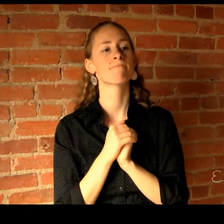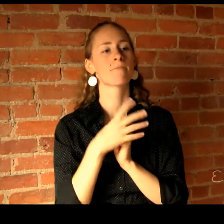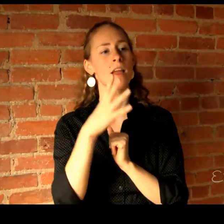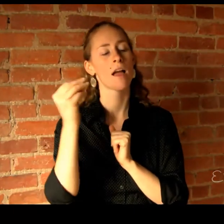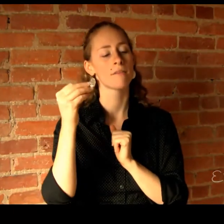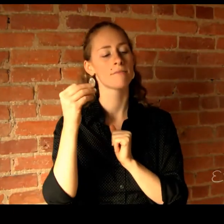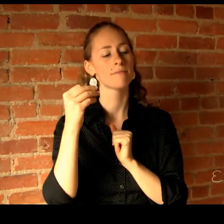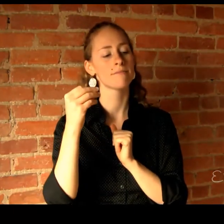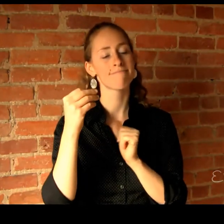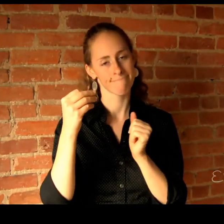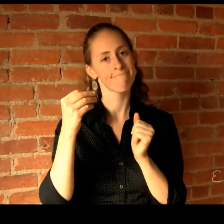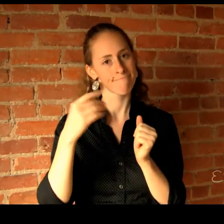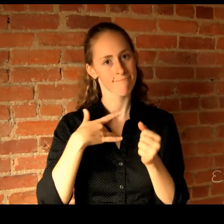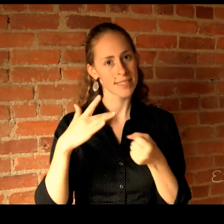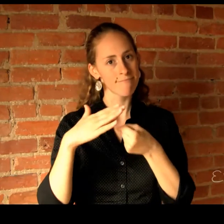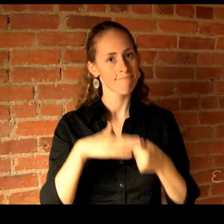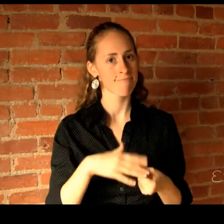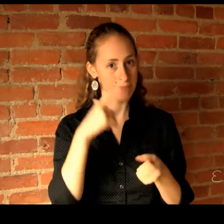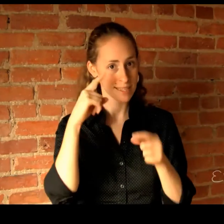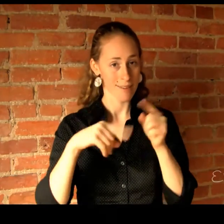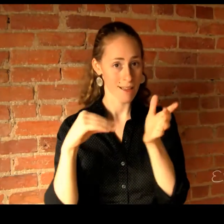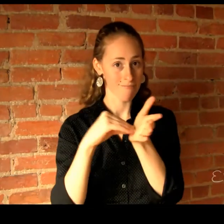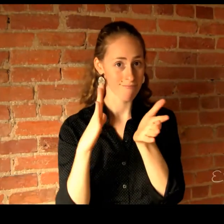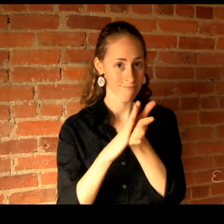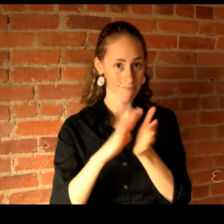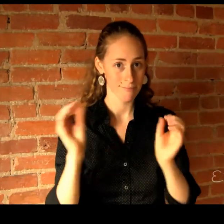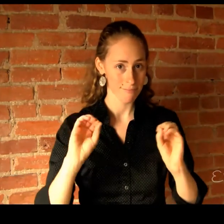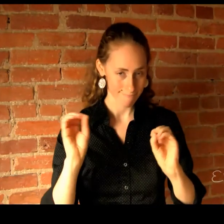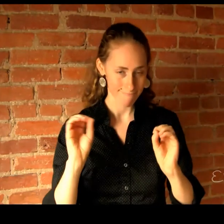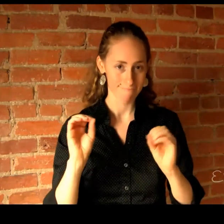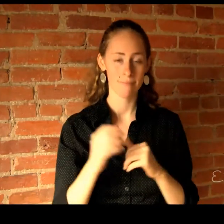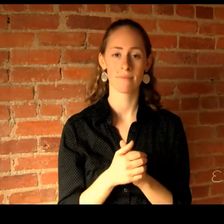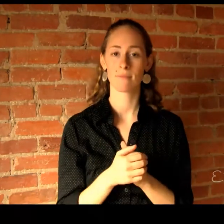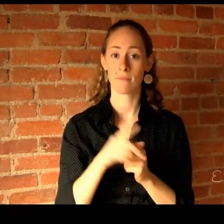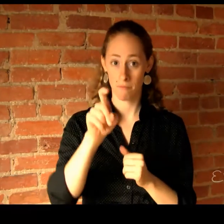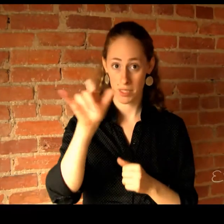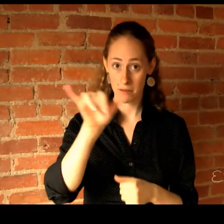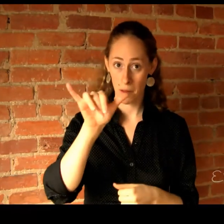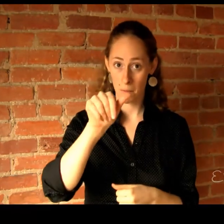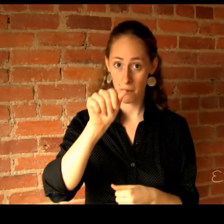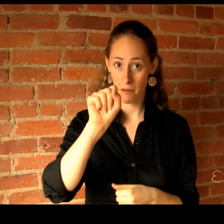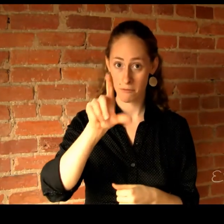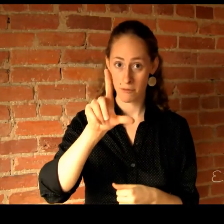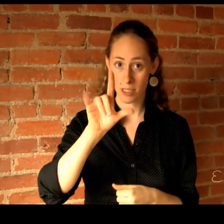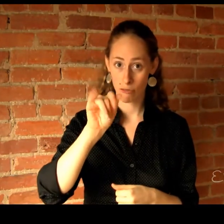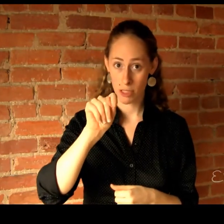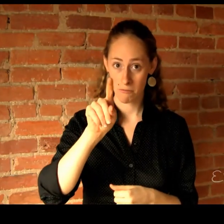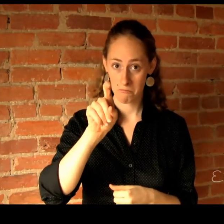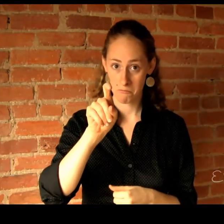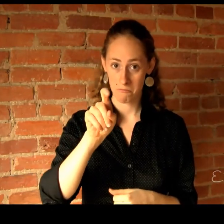there are no actual written documents. Does this mean the same thing for the values of ASL literature?